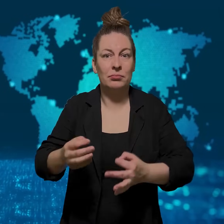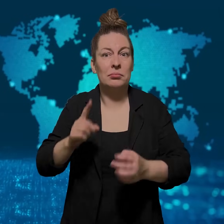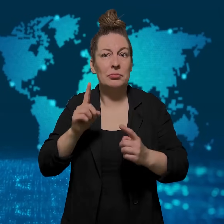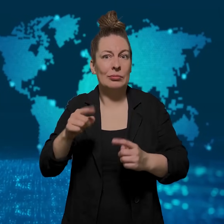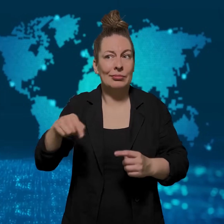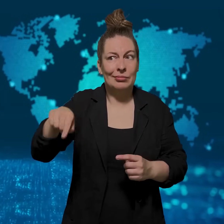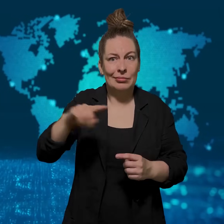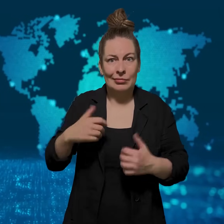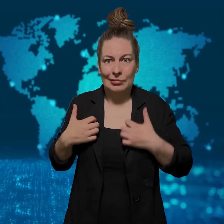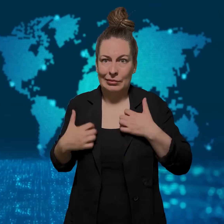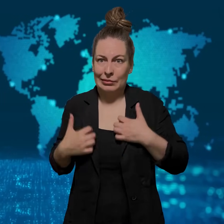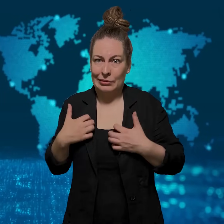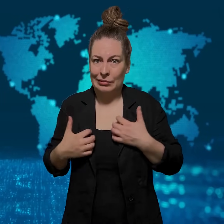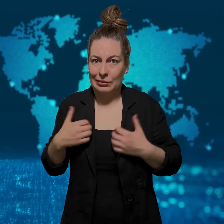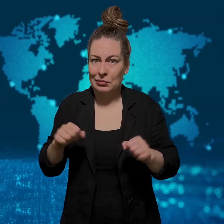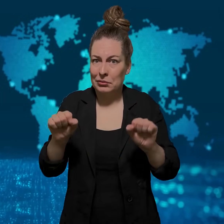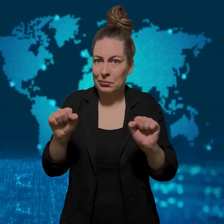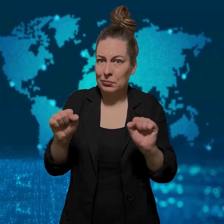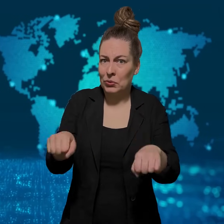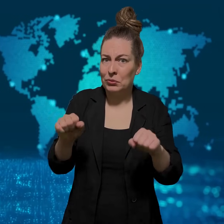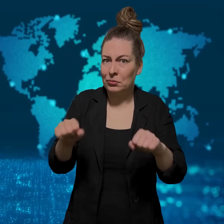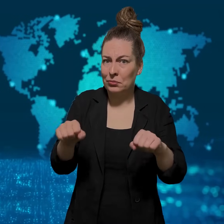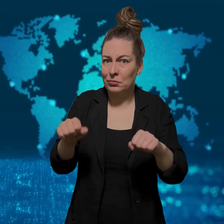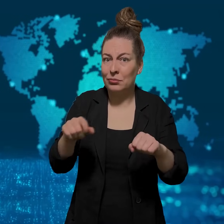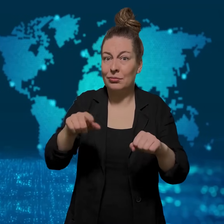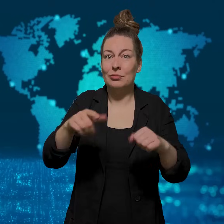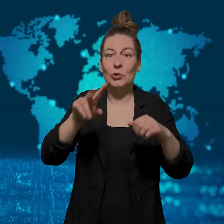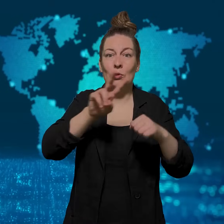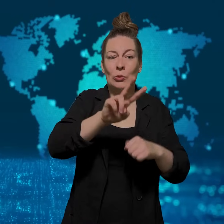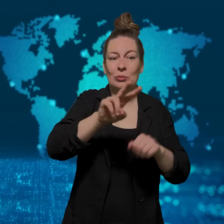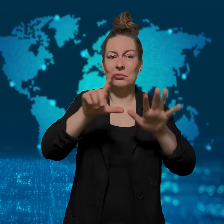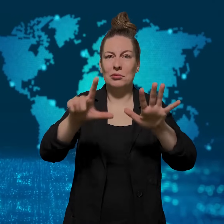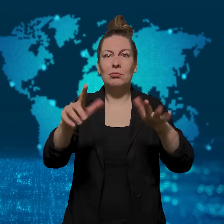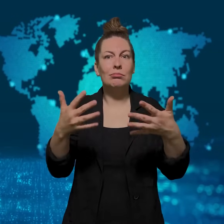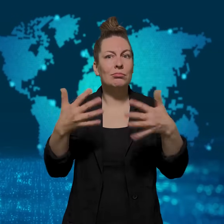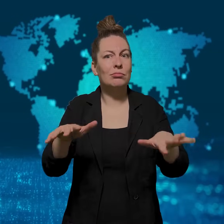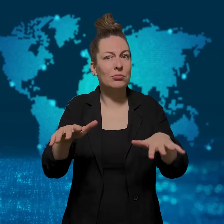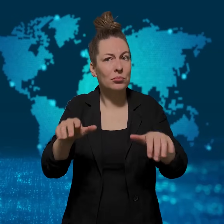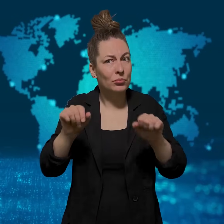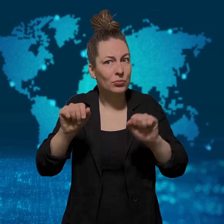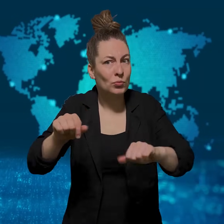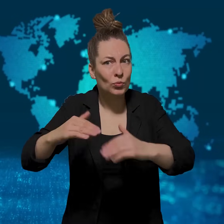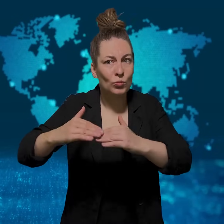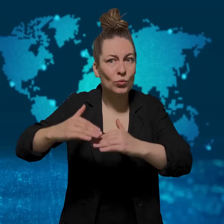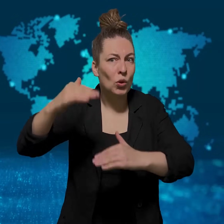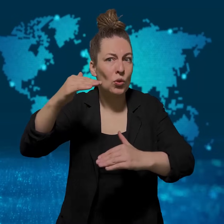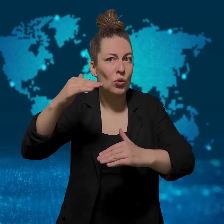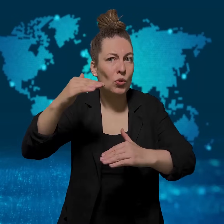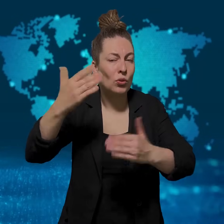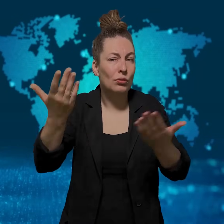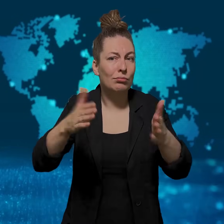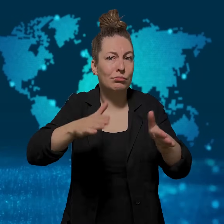determine the names of those who died.